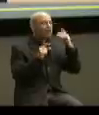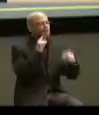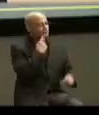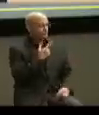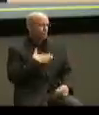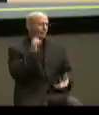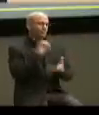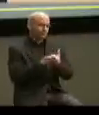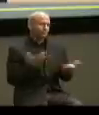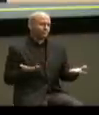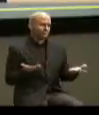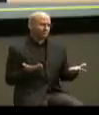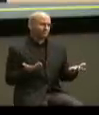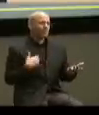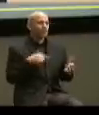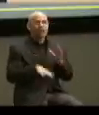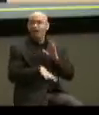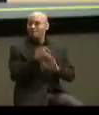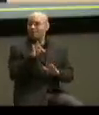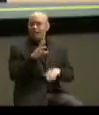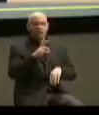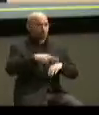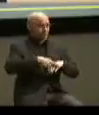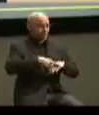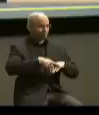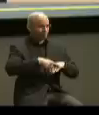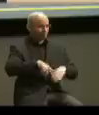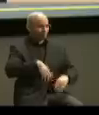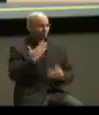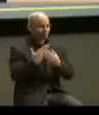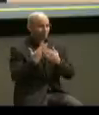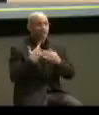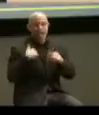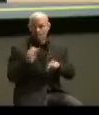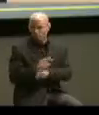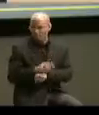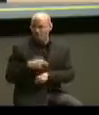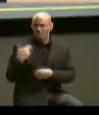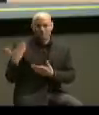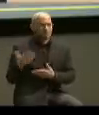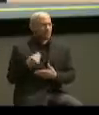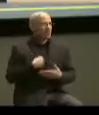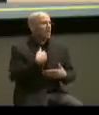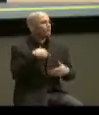THAT DISAPPOINTED SEAN. SO I FOUND A RING THAT I COULD WEAR.